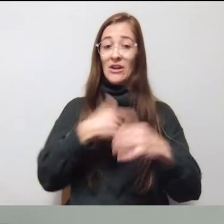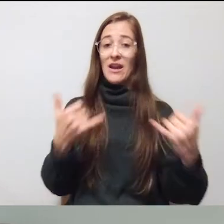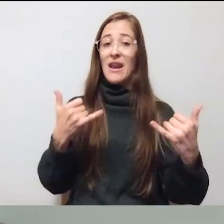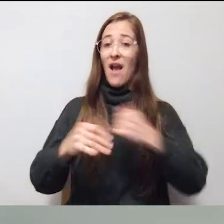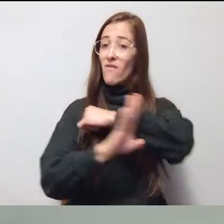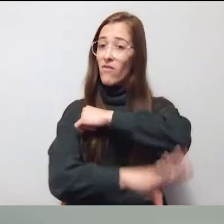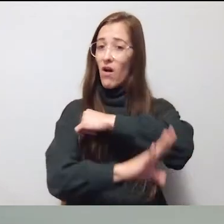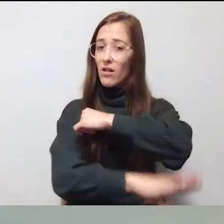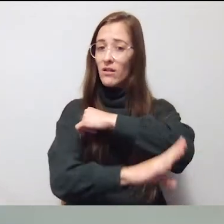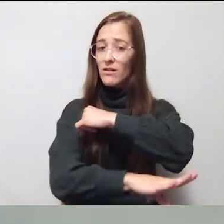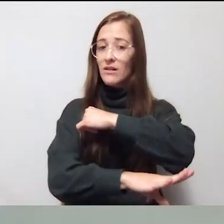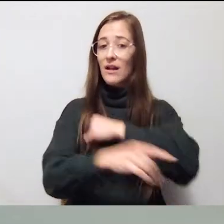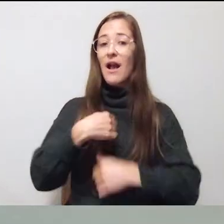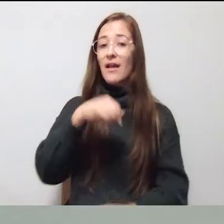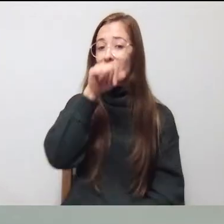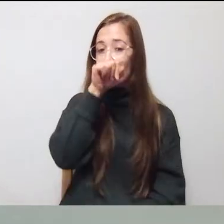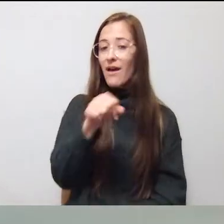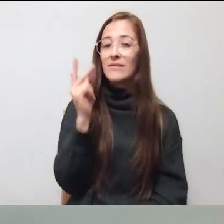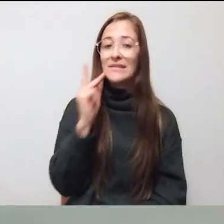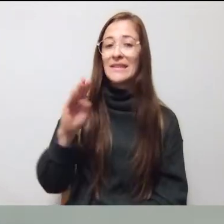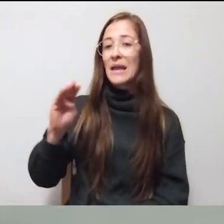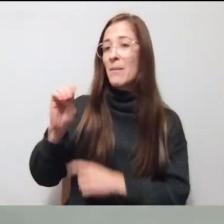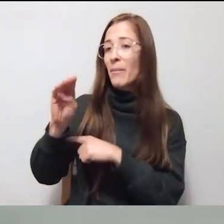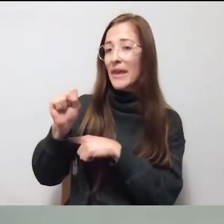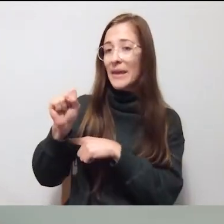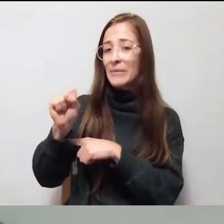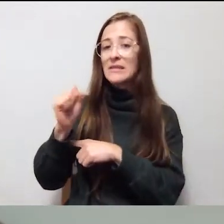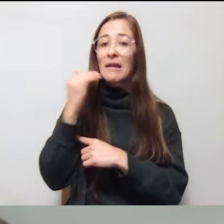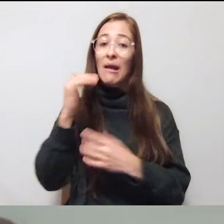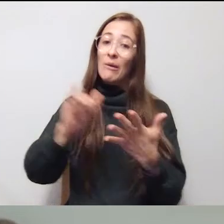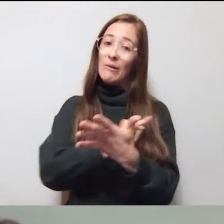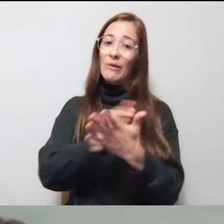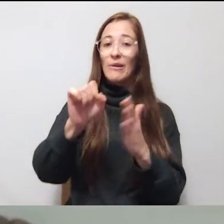and I do love seeing the memes about how we, you know, New York state at six in the morning,